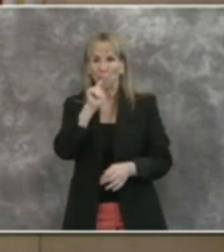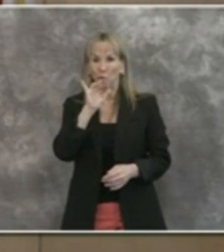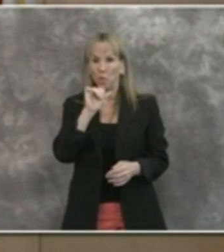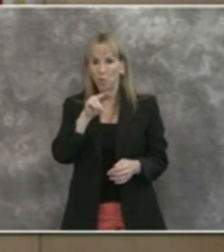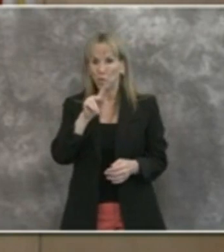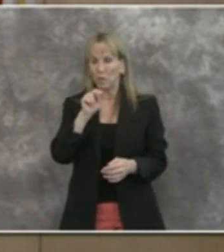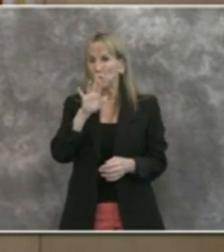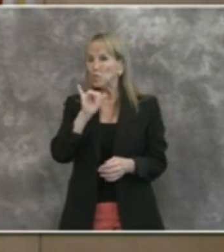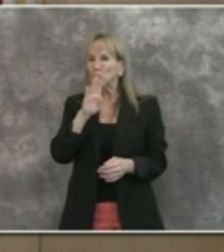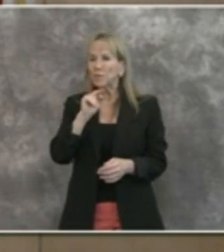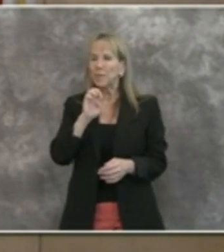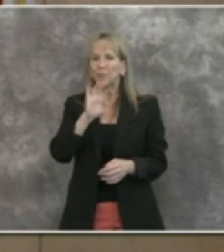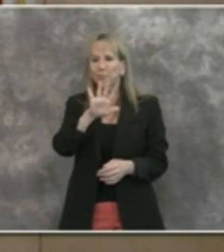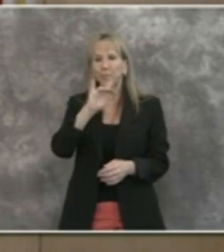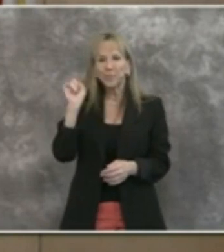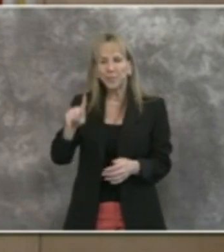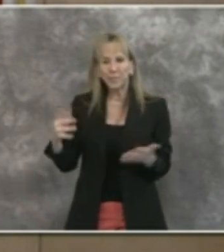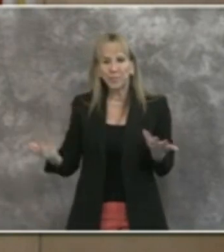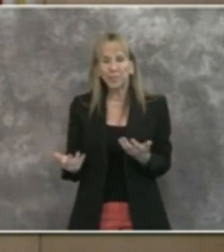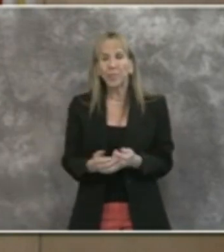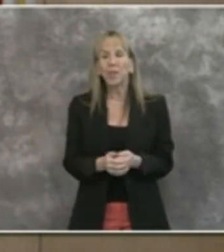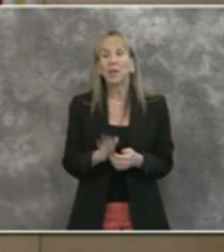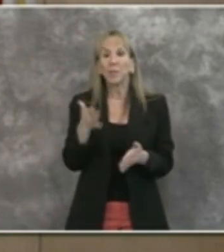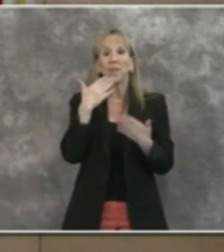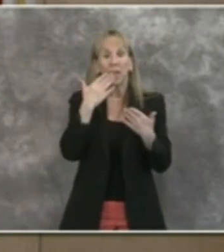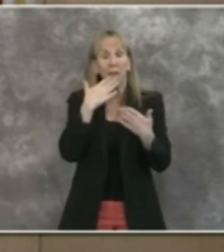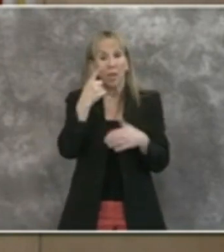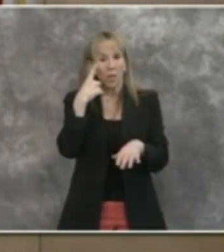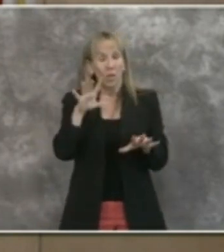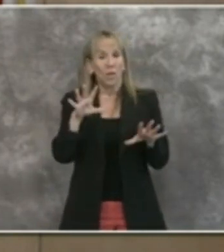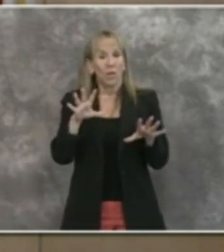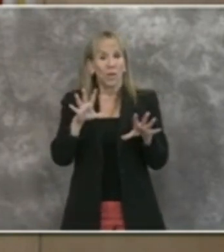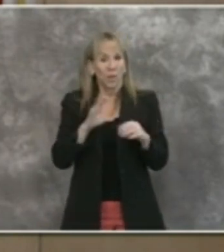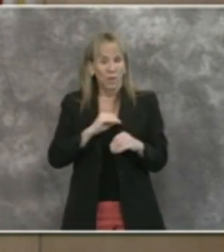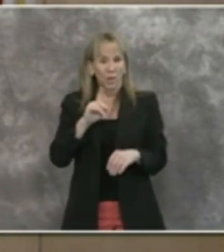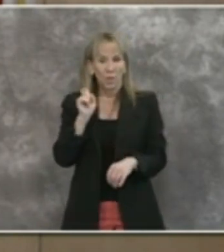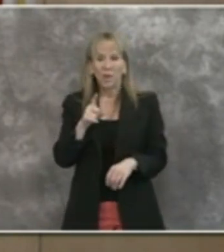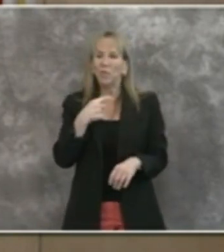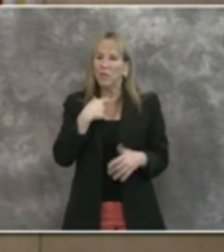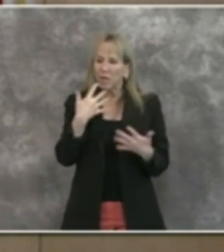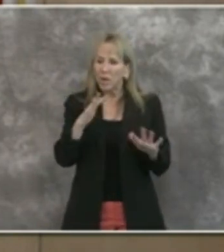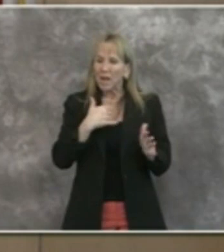CREATES GATHERING OF INDIVIDUALS. SO WE'LL JUST SEE WHAT HAPPENS AND SEE IF THERE